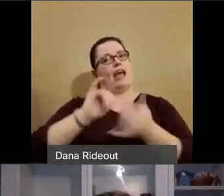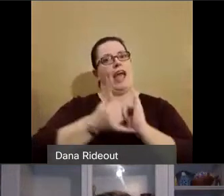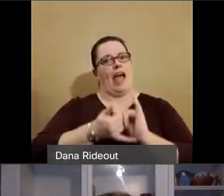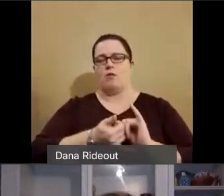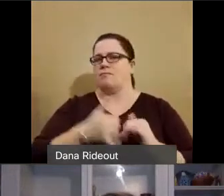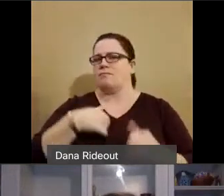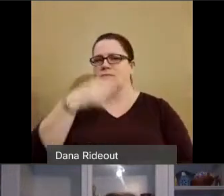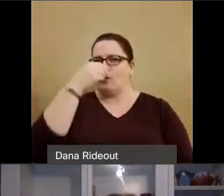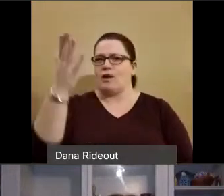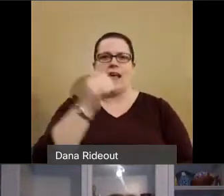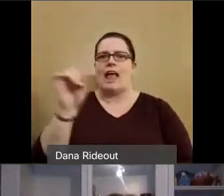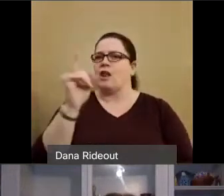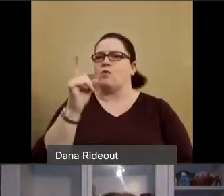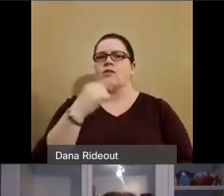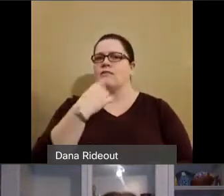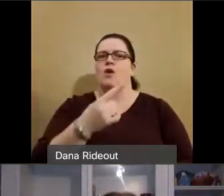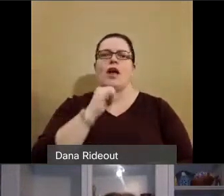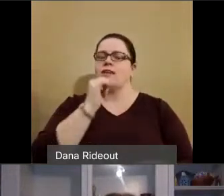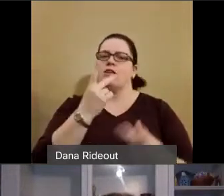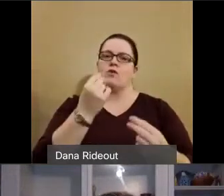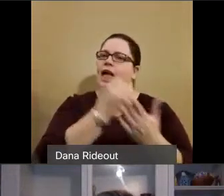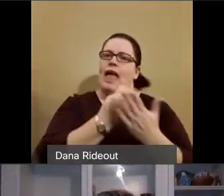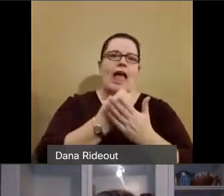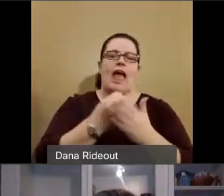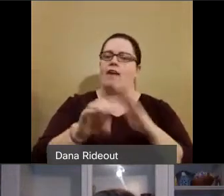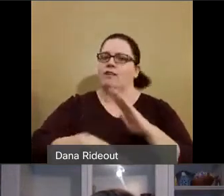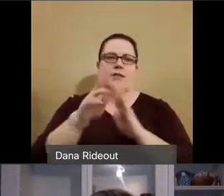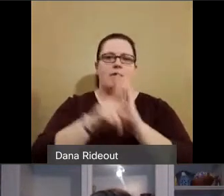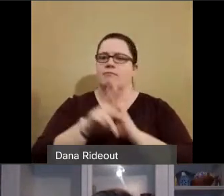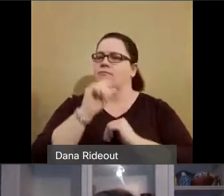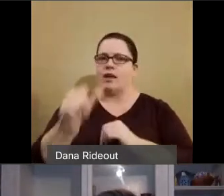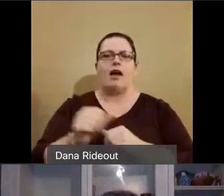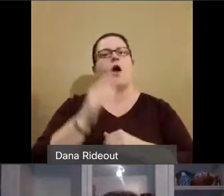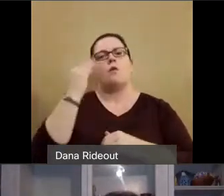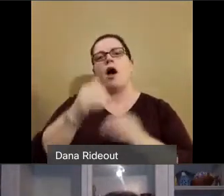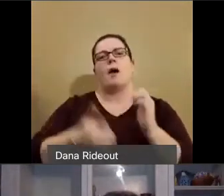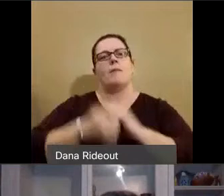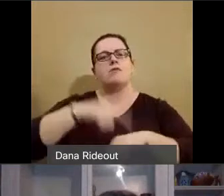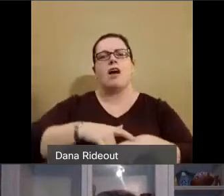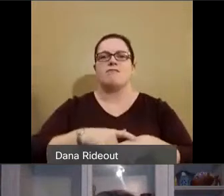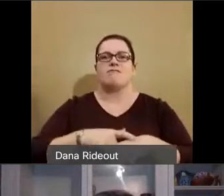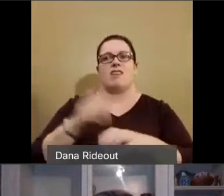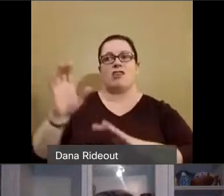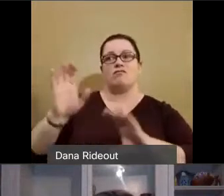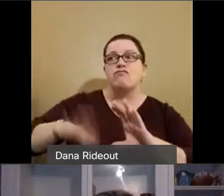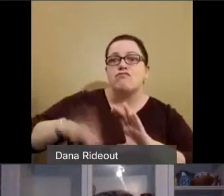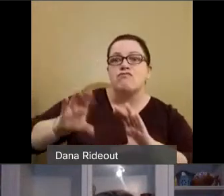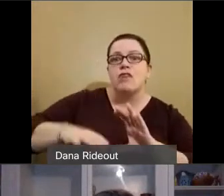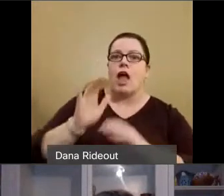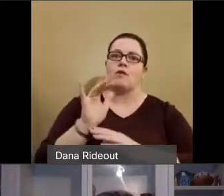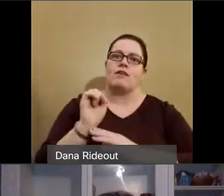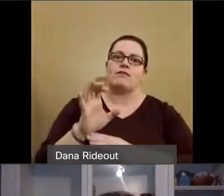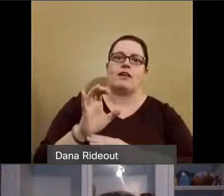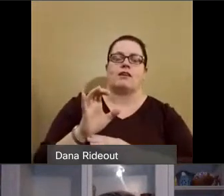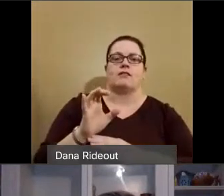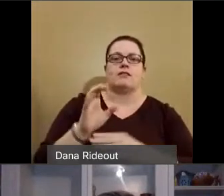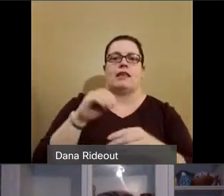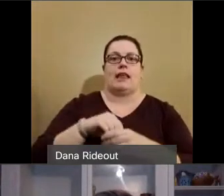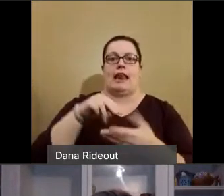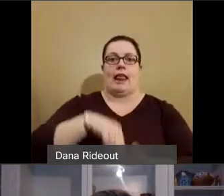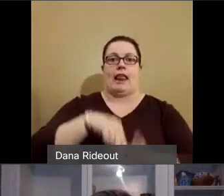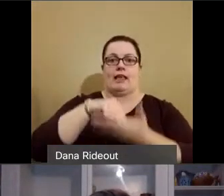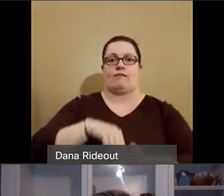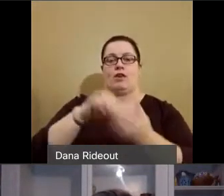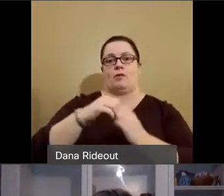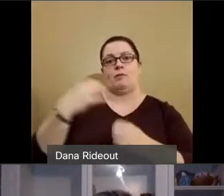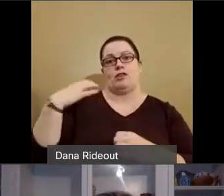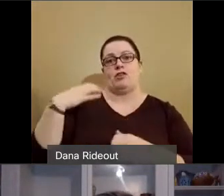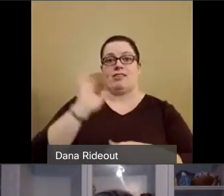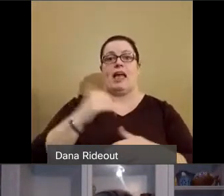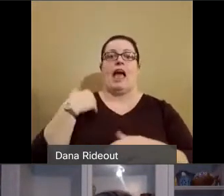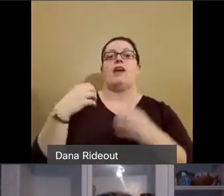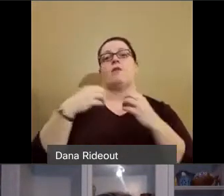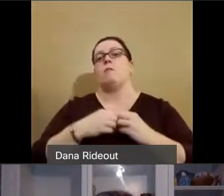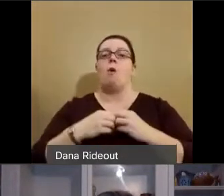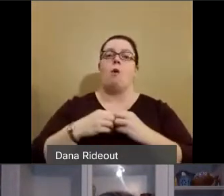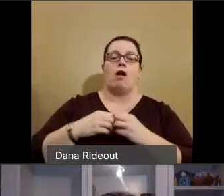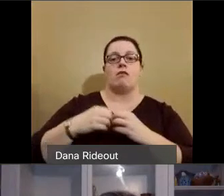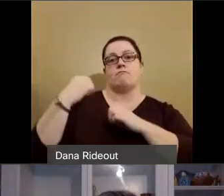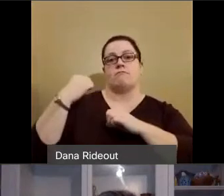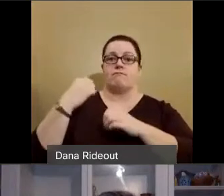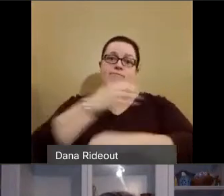They're not doing evidence based policy because more often than not a conversation for 25 seconds. When the deputy minister and an elevator has more impact than almost any article or book or anything that you could write. So it's about access to those networks.